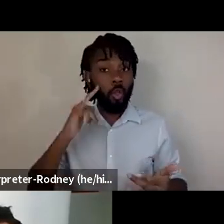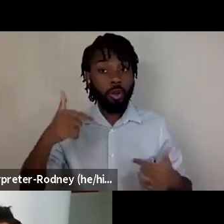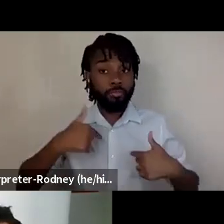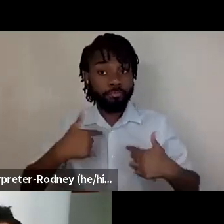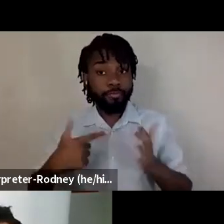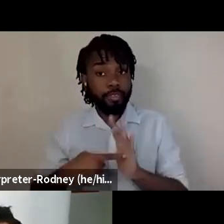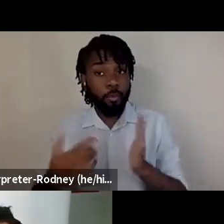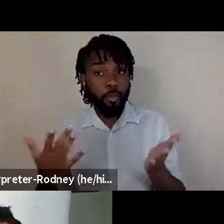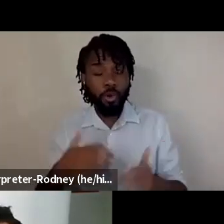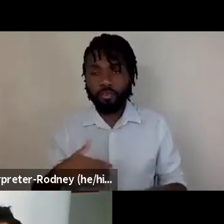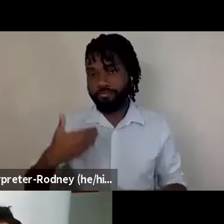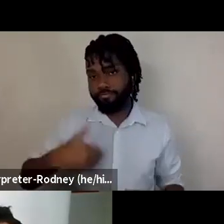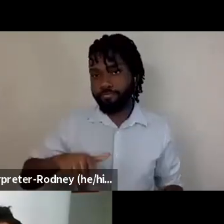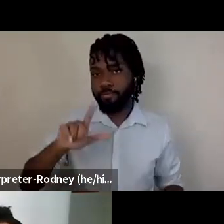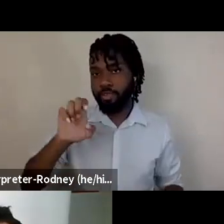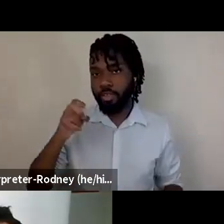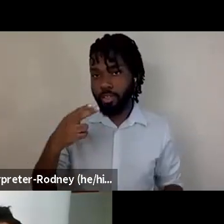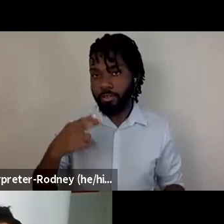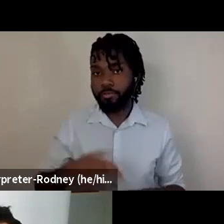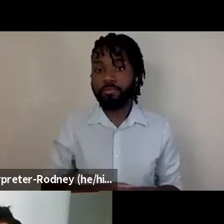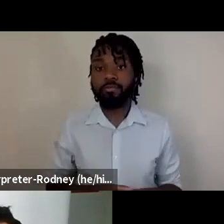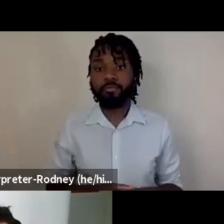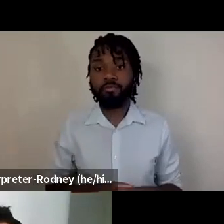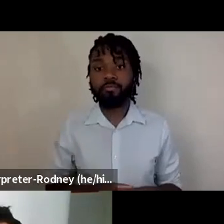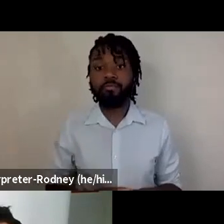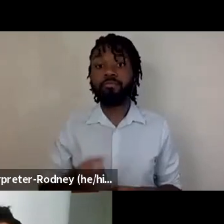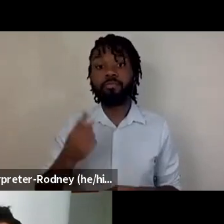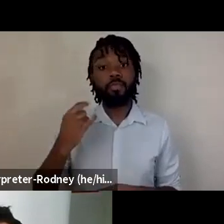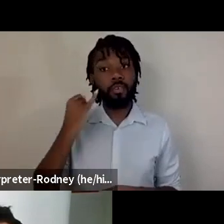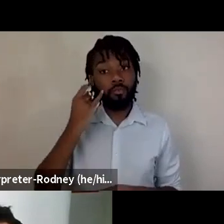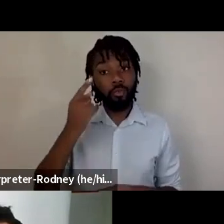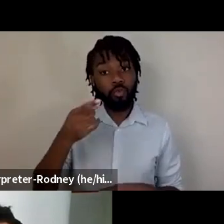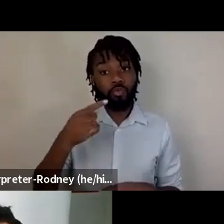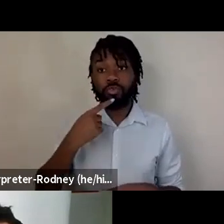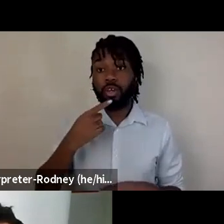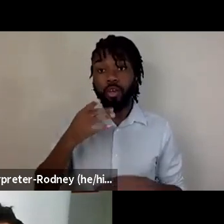When you use terms of names, if you're saying someone's name, spell it out.